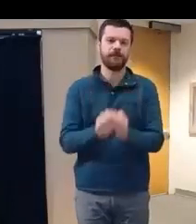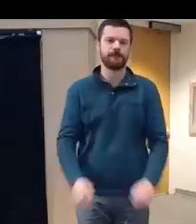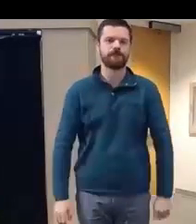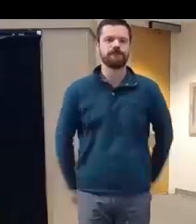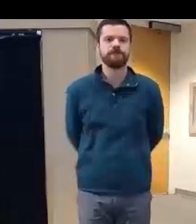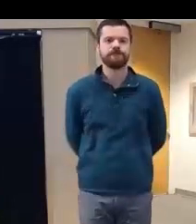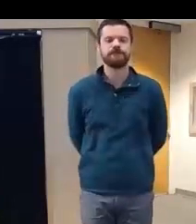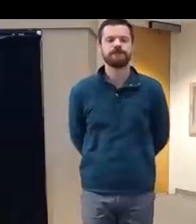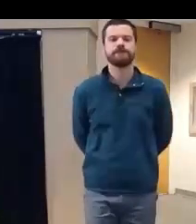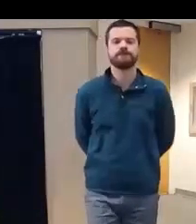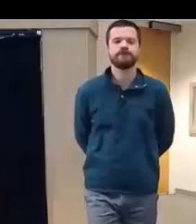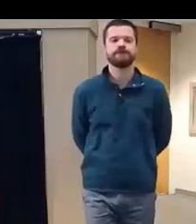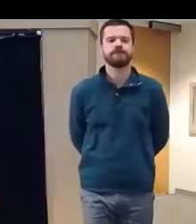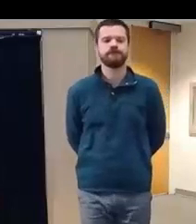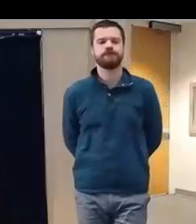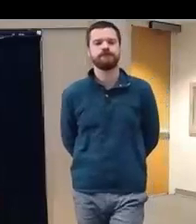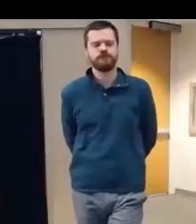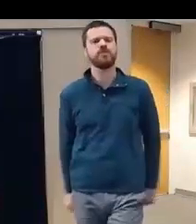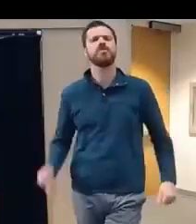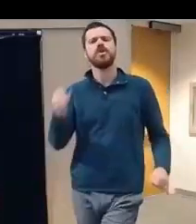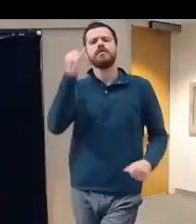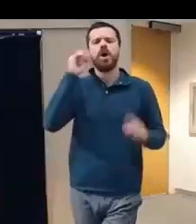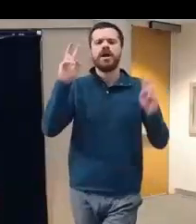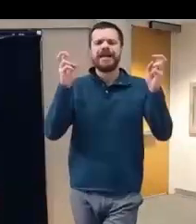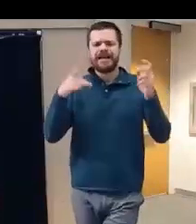so for those of you who are intrigued about the title and even for those of